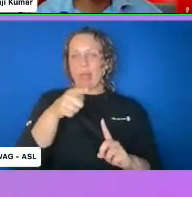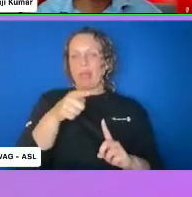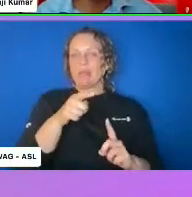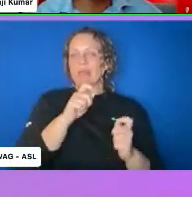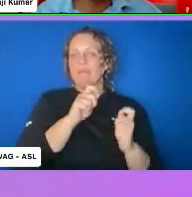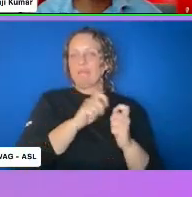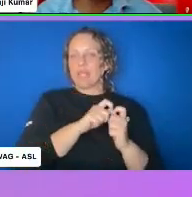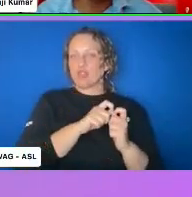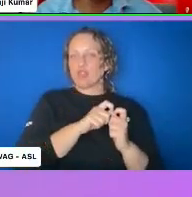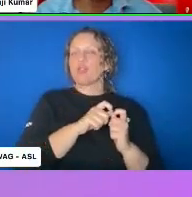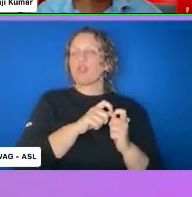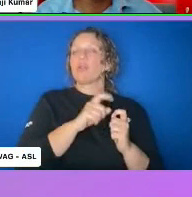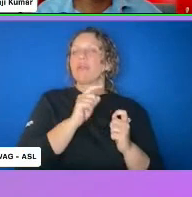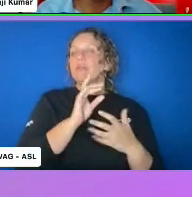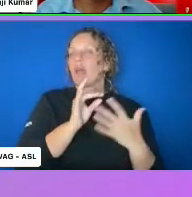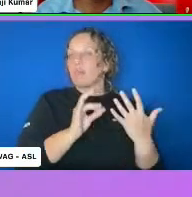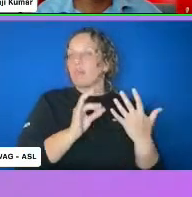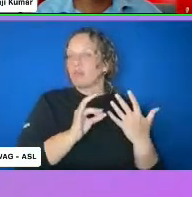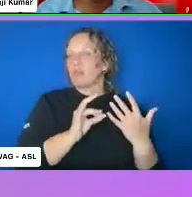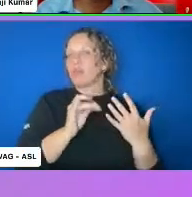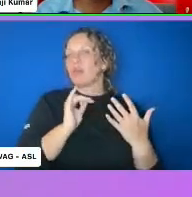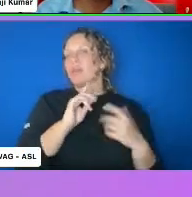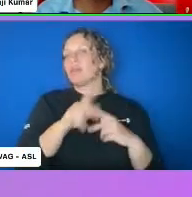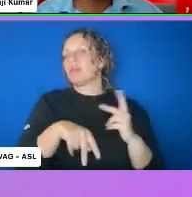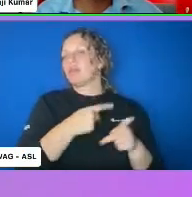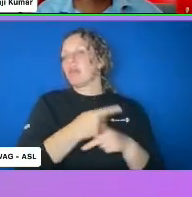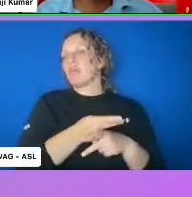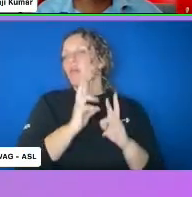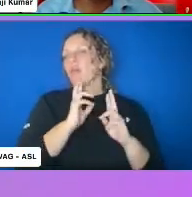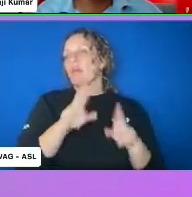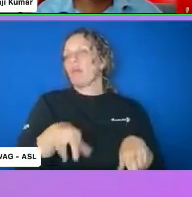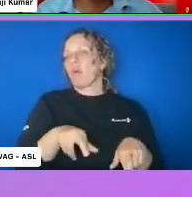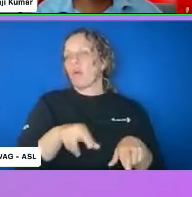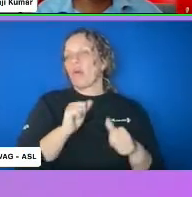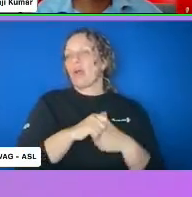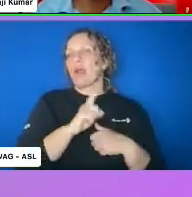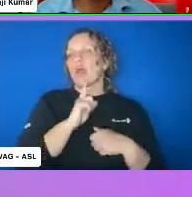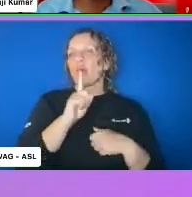and this type of reporting in real-time is that